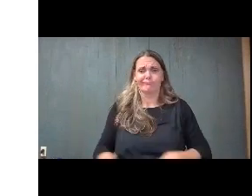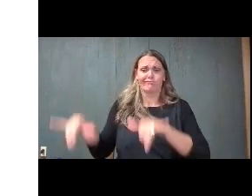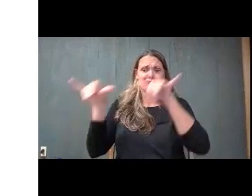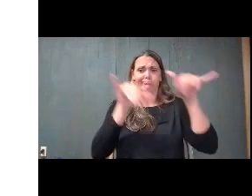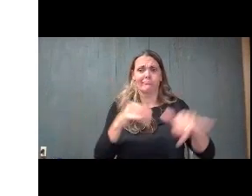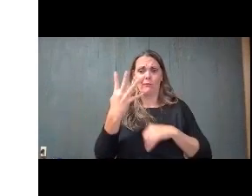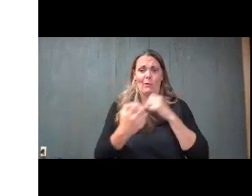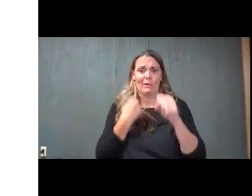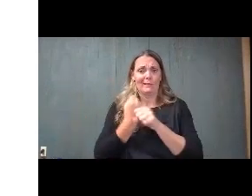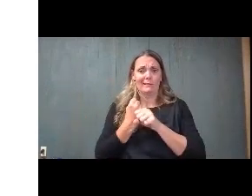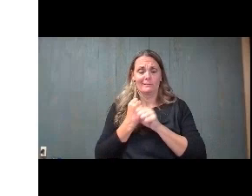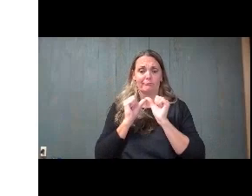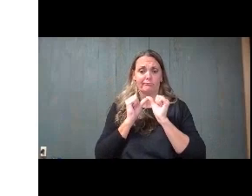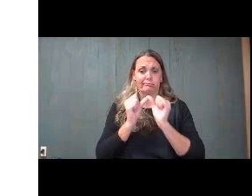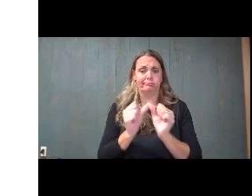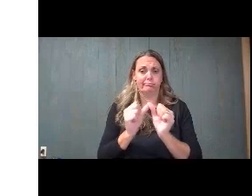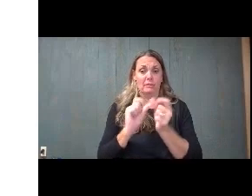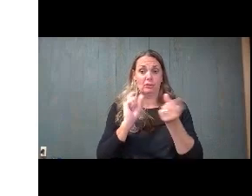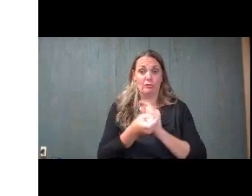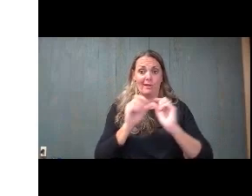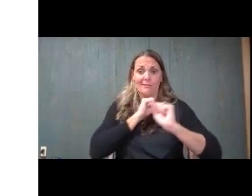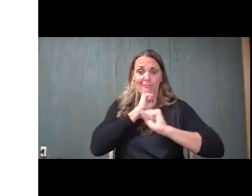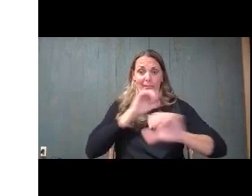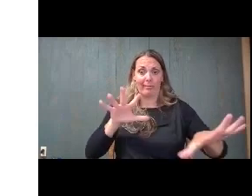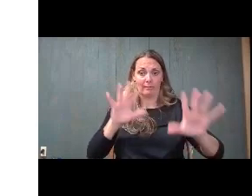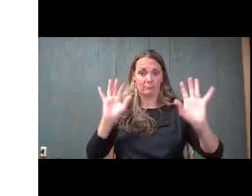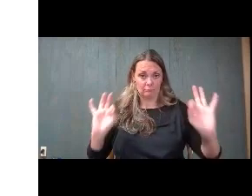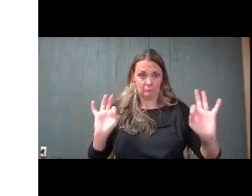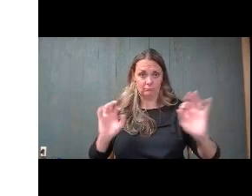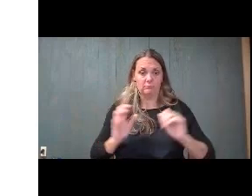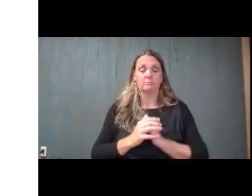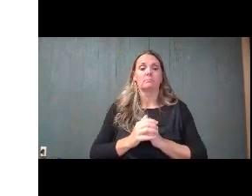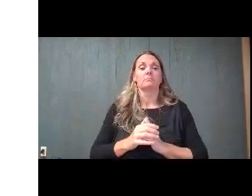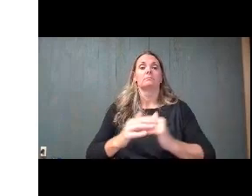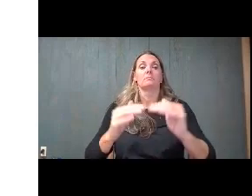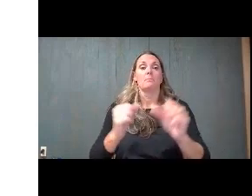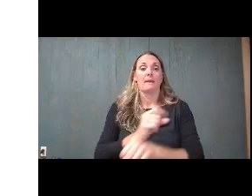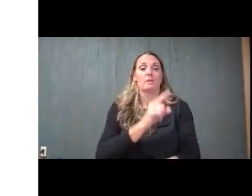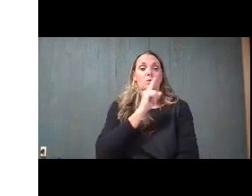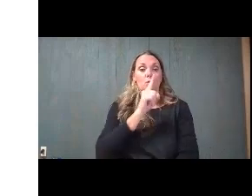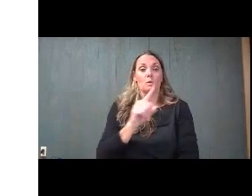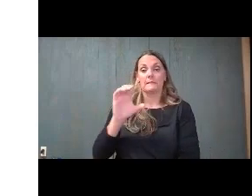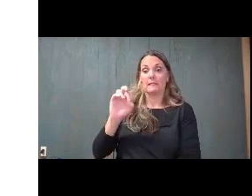Nothing changes. We want to ensure that CSPs have adequate